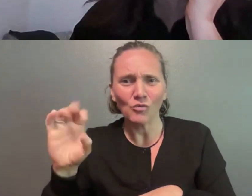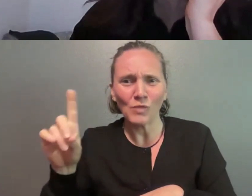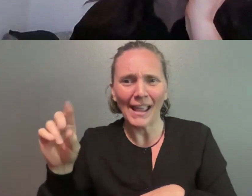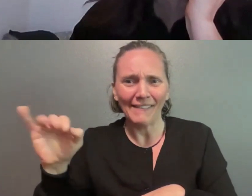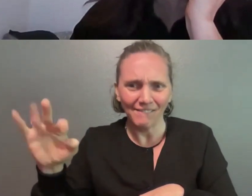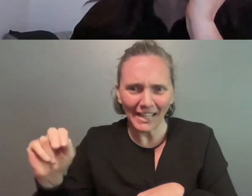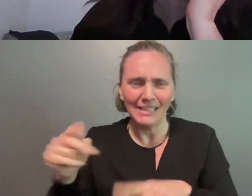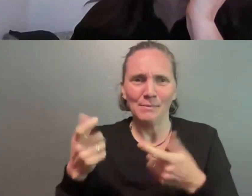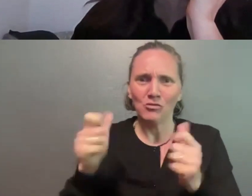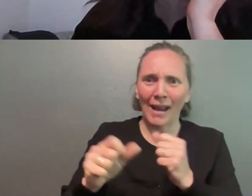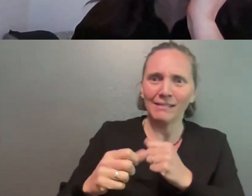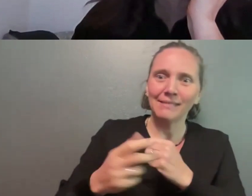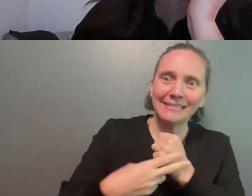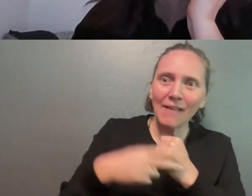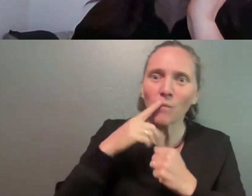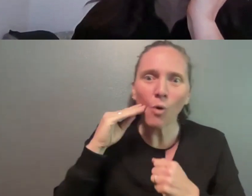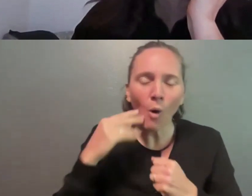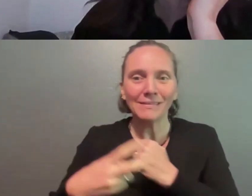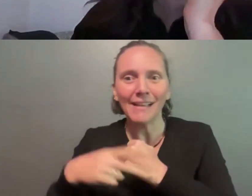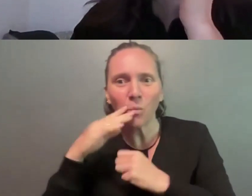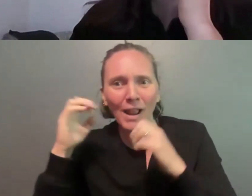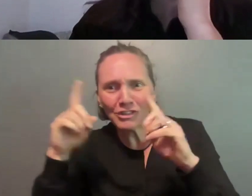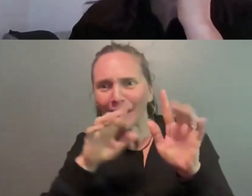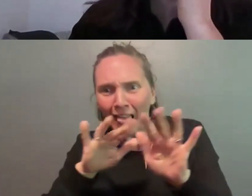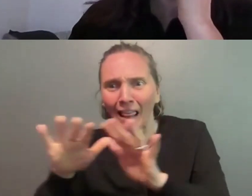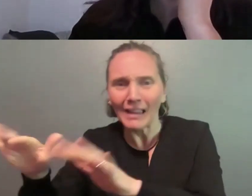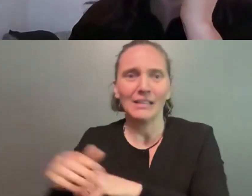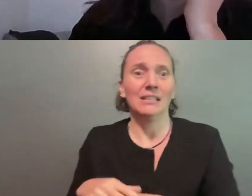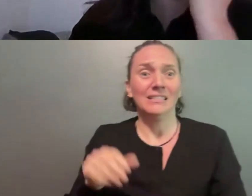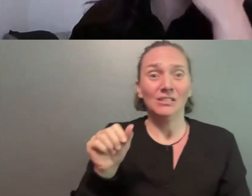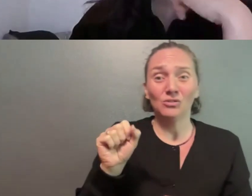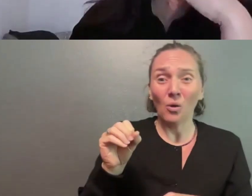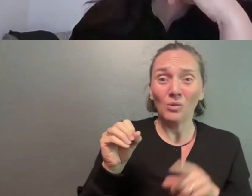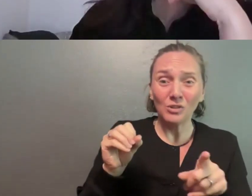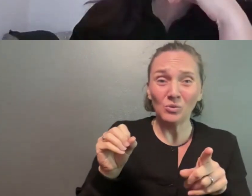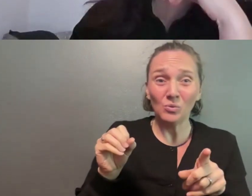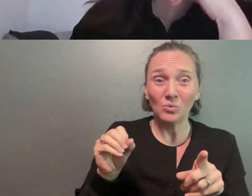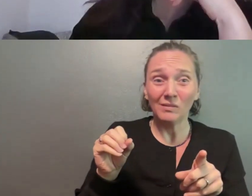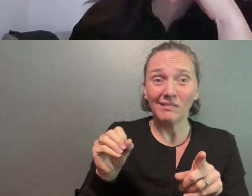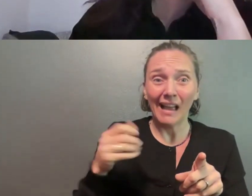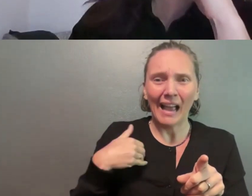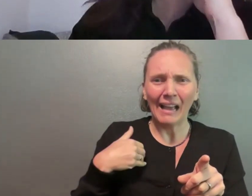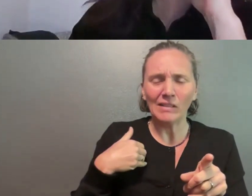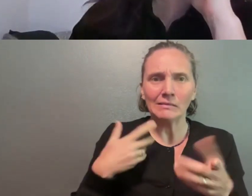So in your work, have you identified contingent-contingency percentage rates for differently sized households?